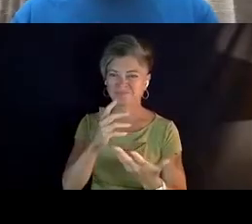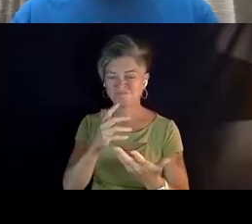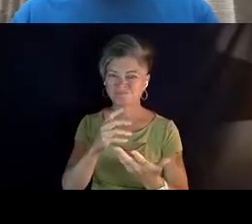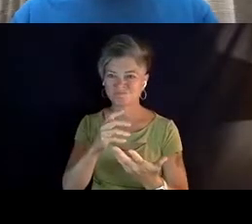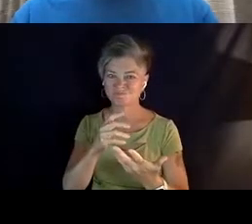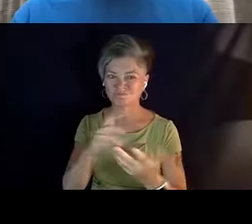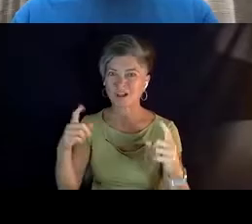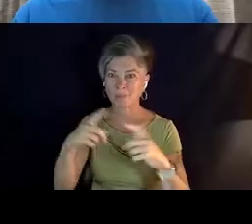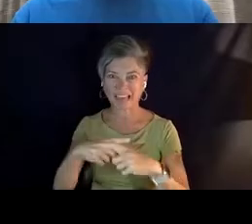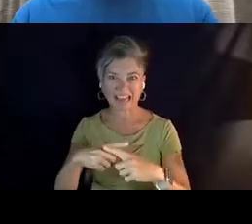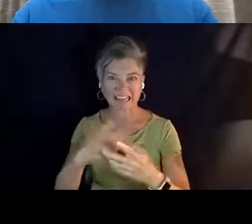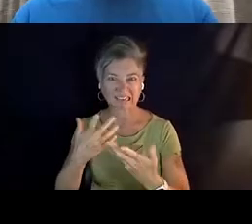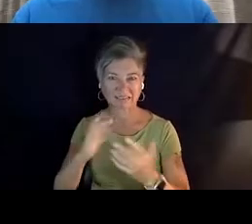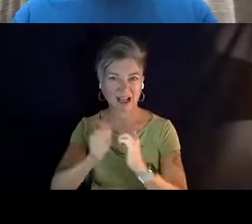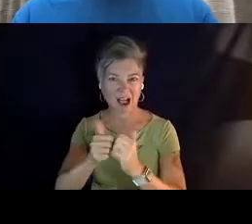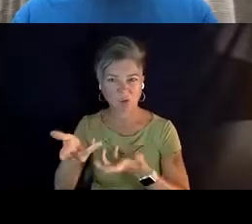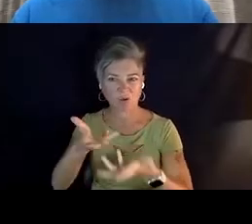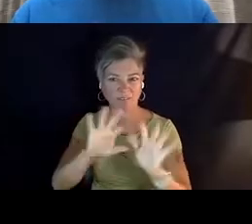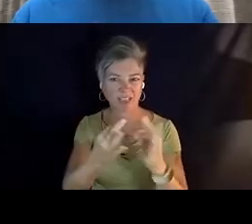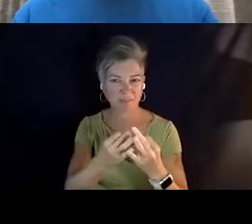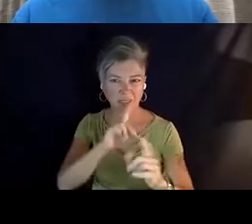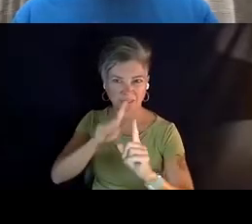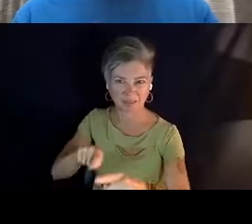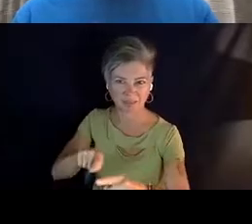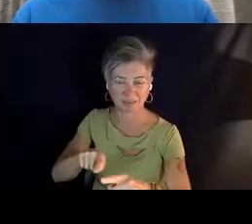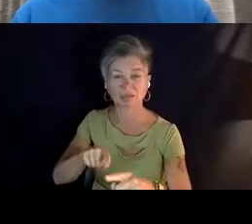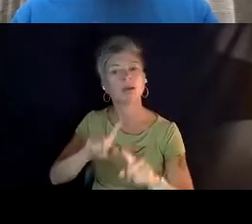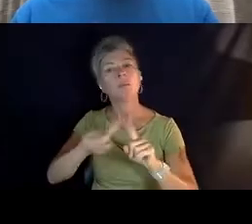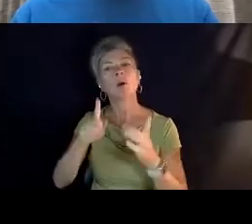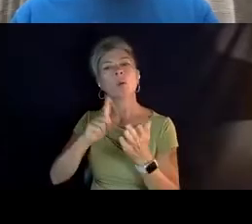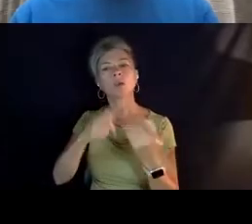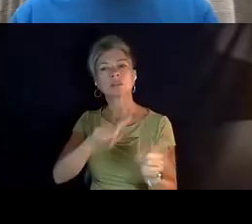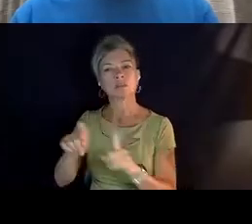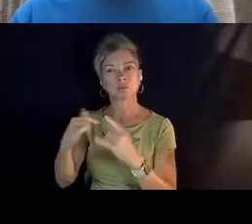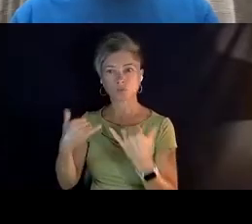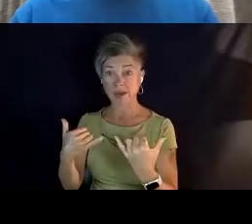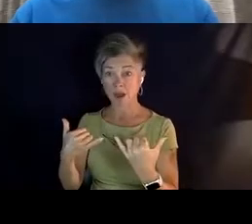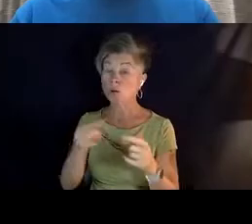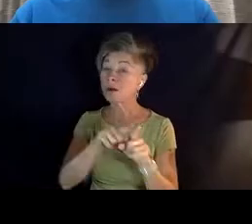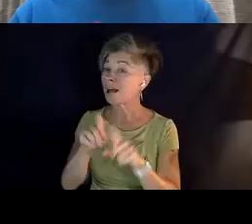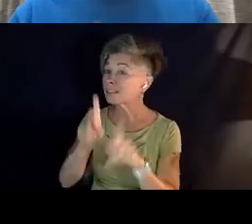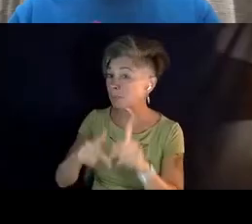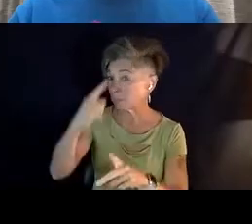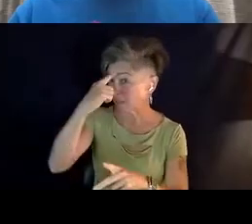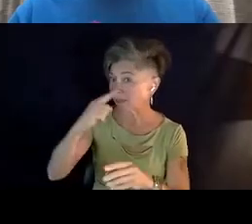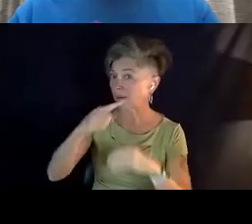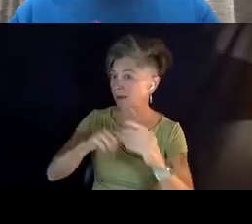what is the support that is currently in your life. As people embark on feminizing hormone therapy, you're gonna change,